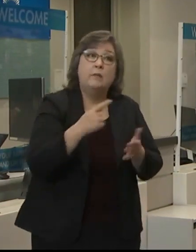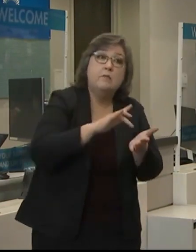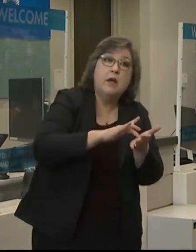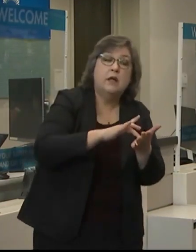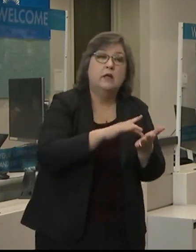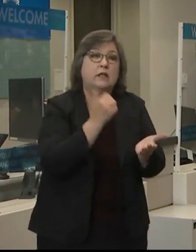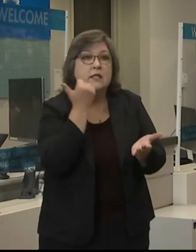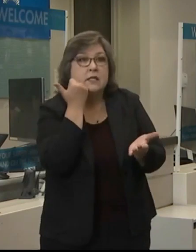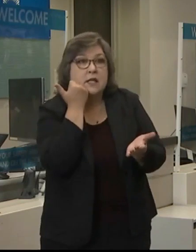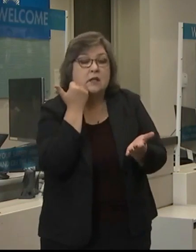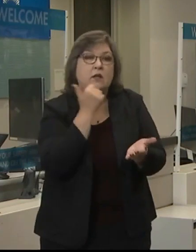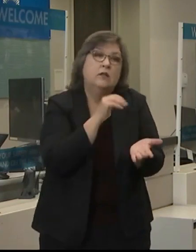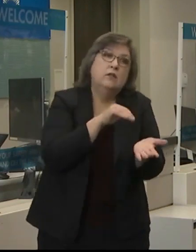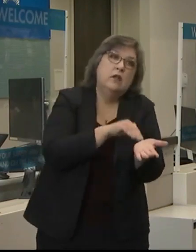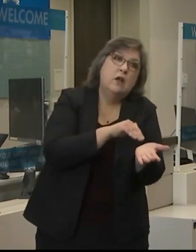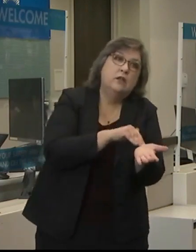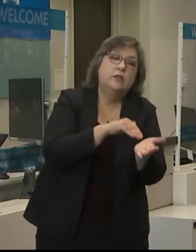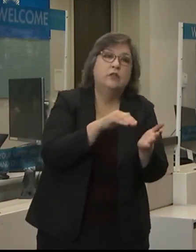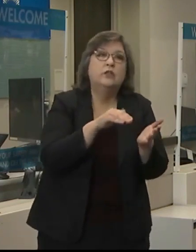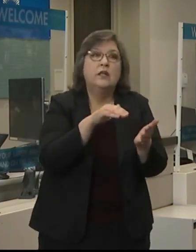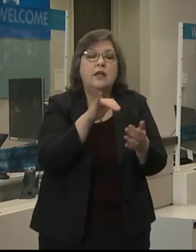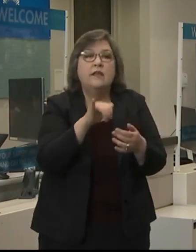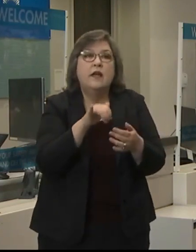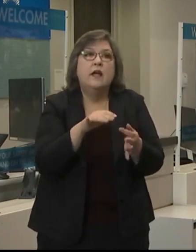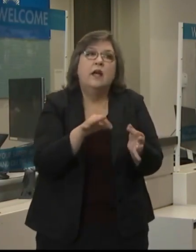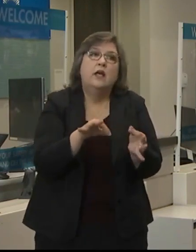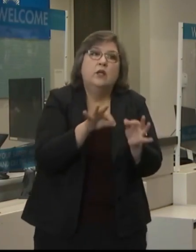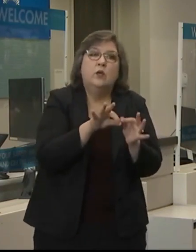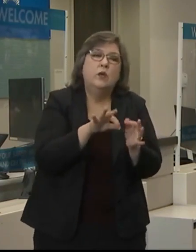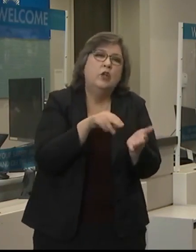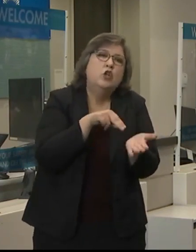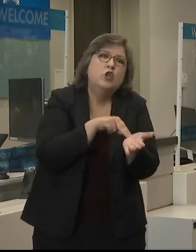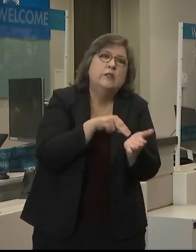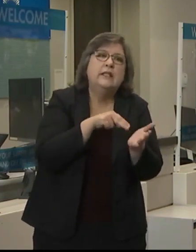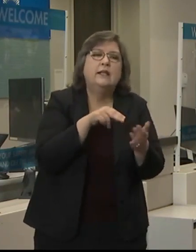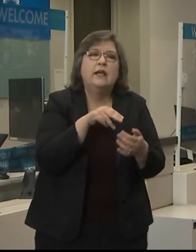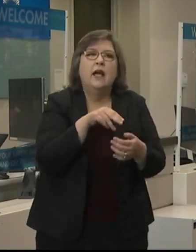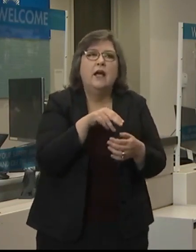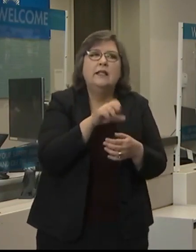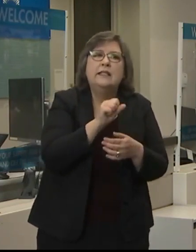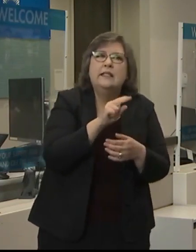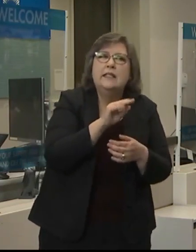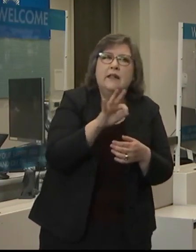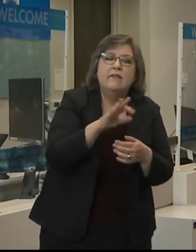all of these other cute uh centers as well as congregate centers that include